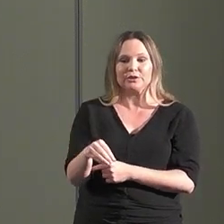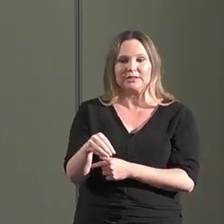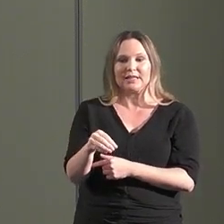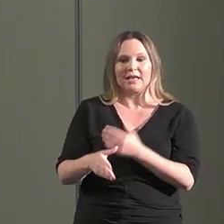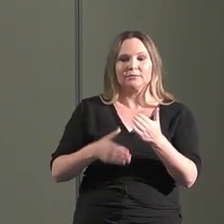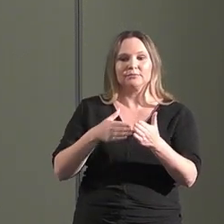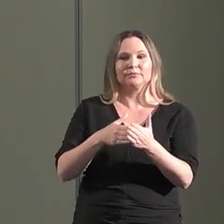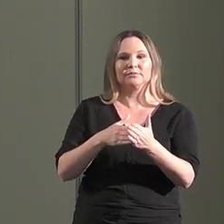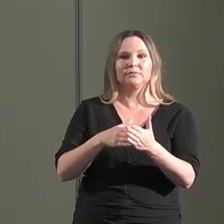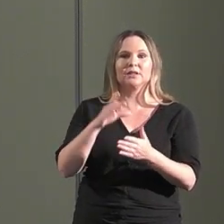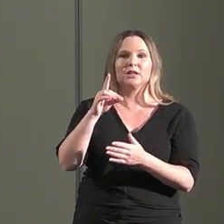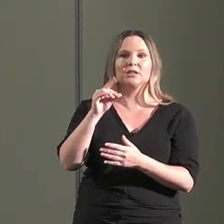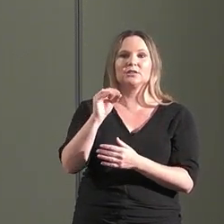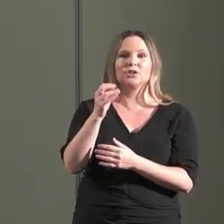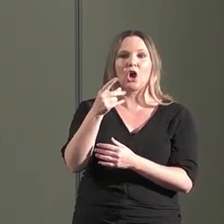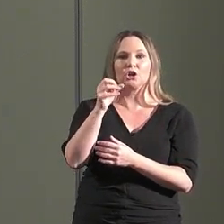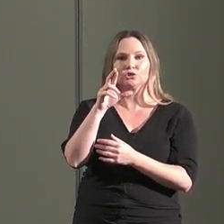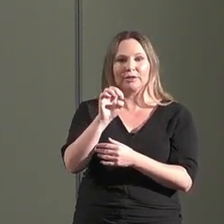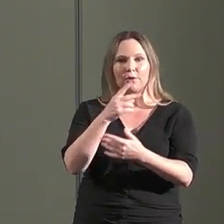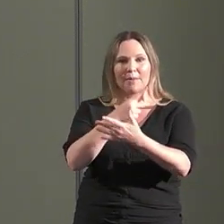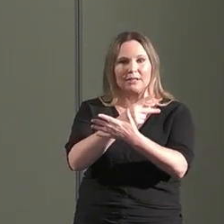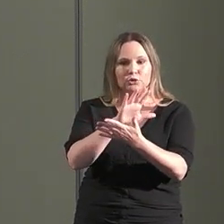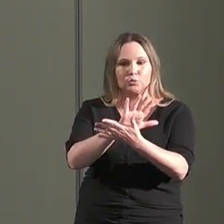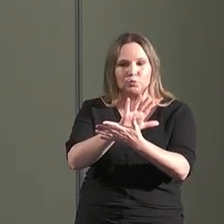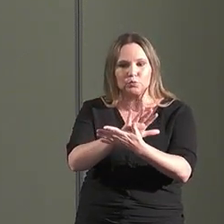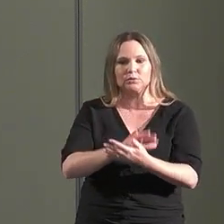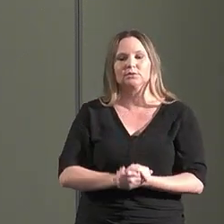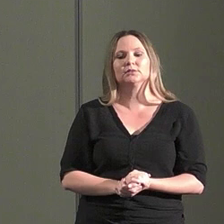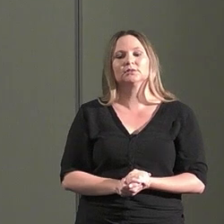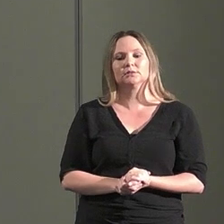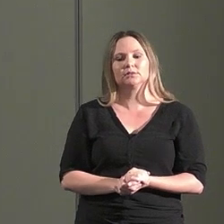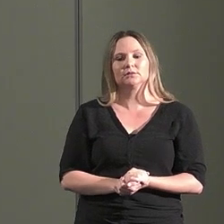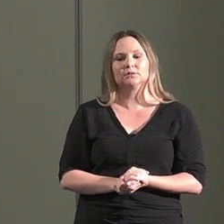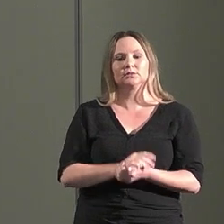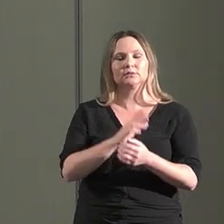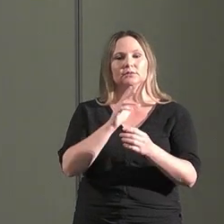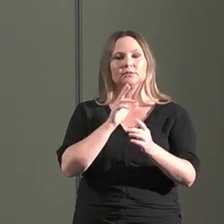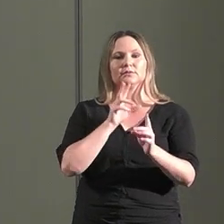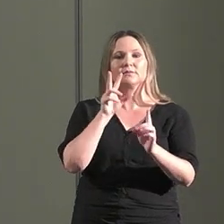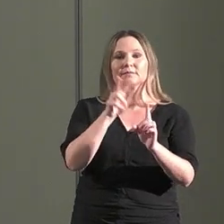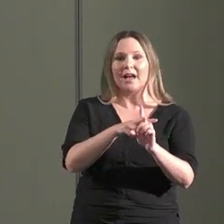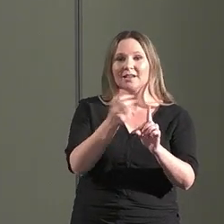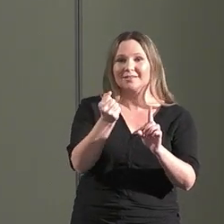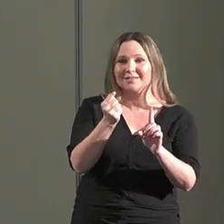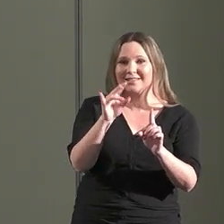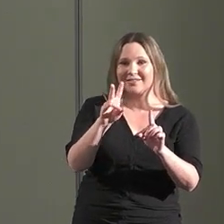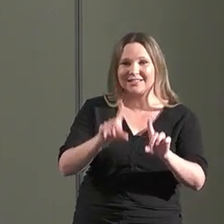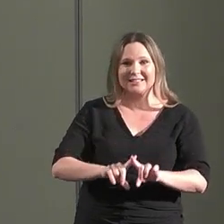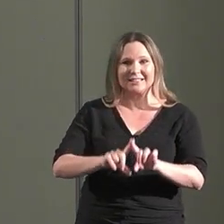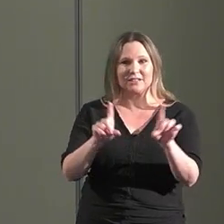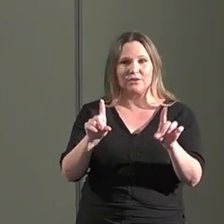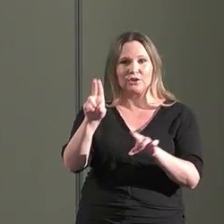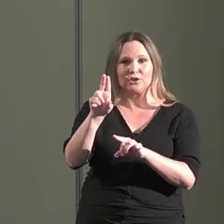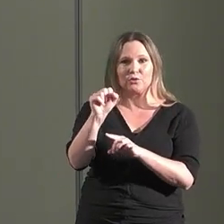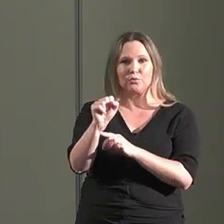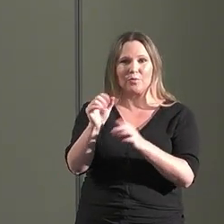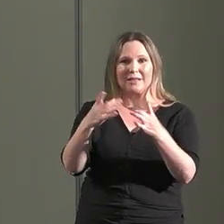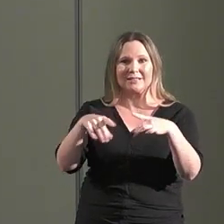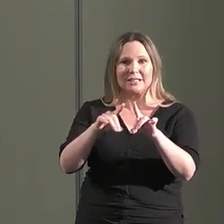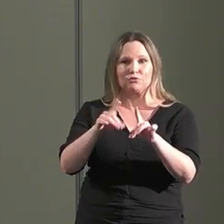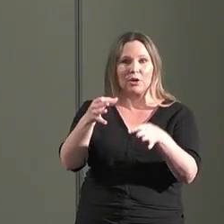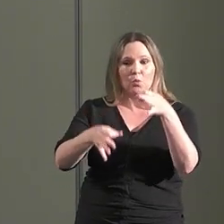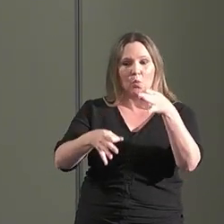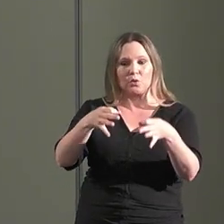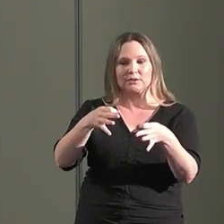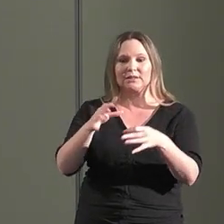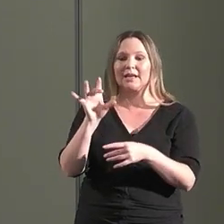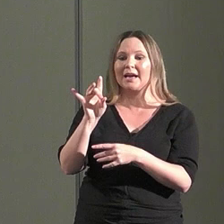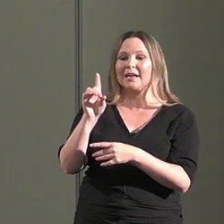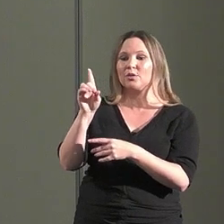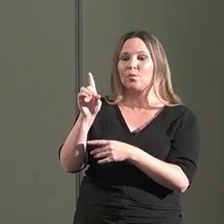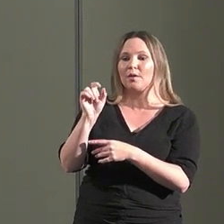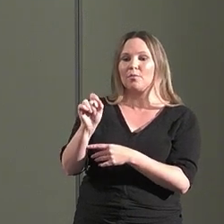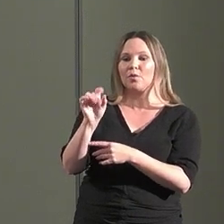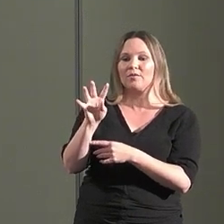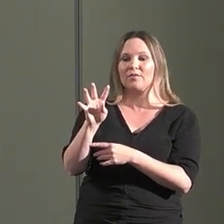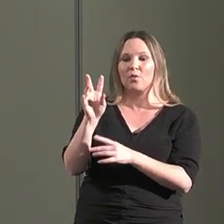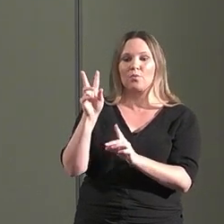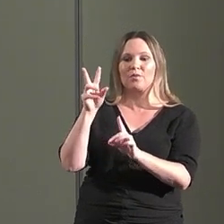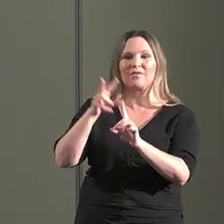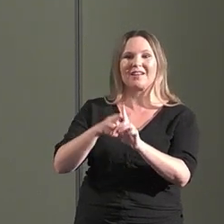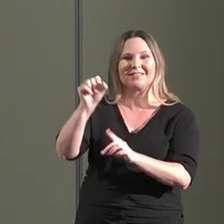or master schools filed in 17 different U.S. district court 81.4% were filed in the district